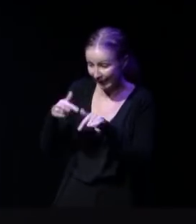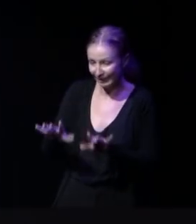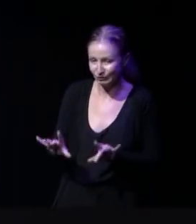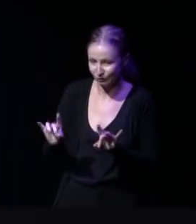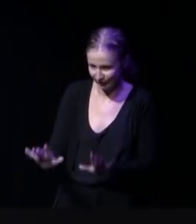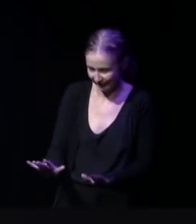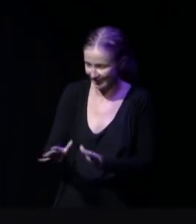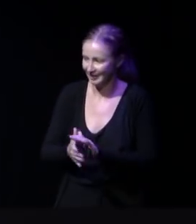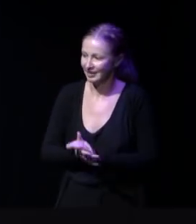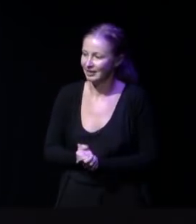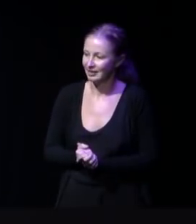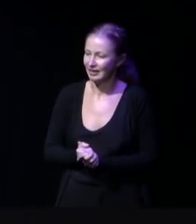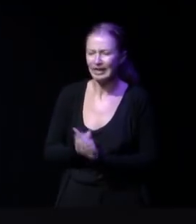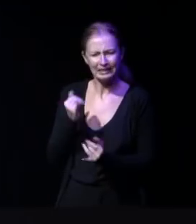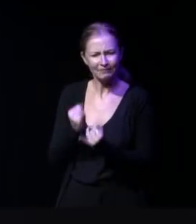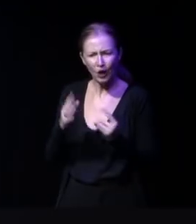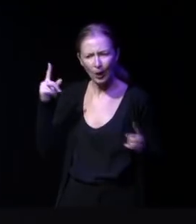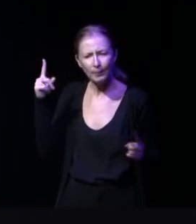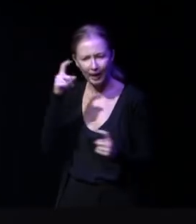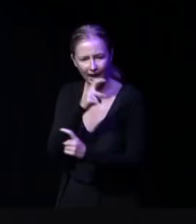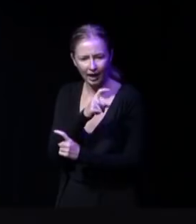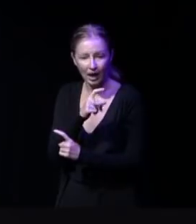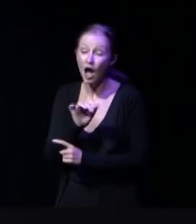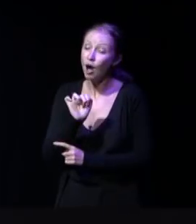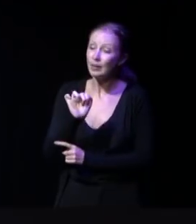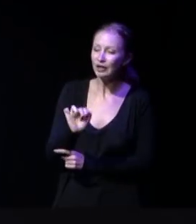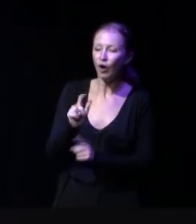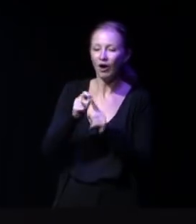It's very complex, but your phenotype of, you know,